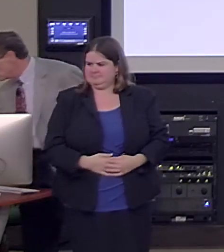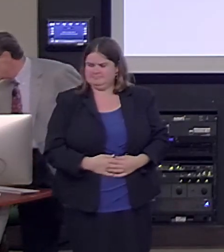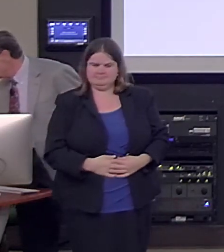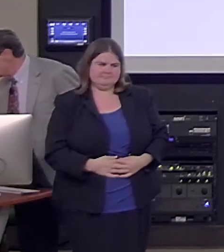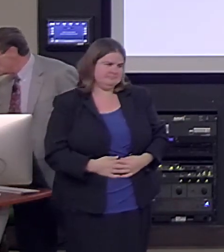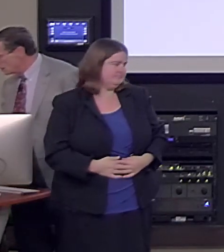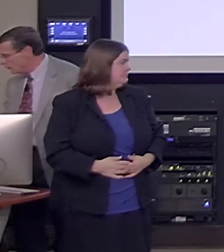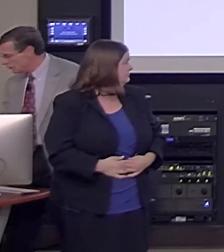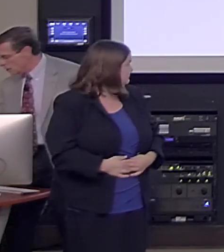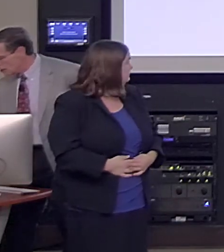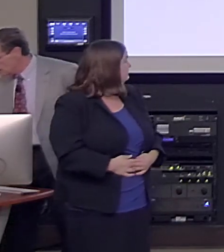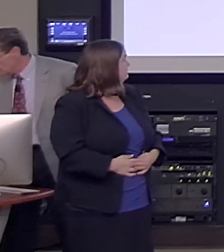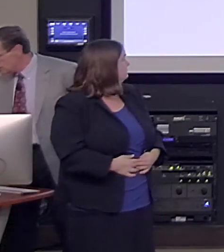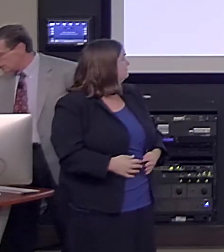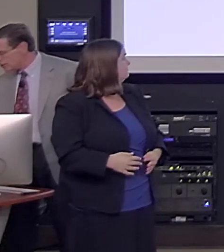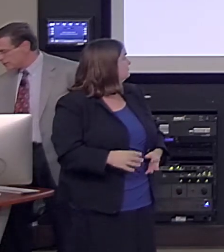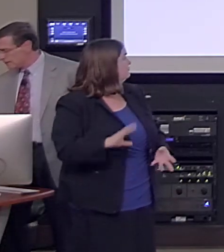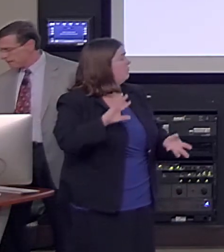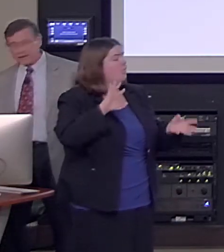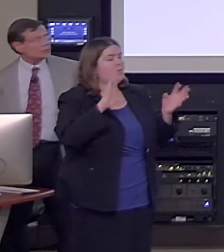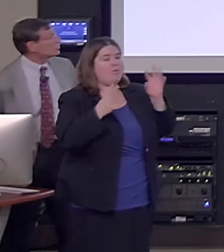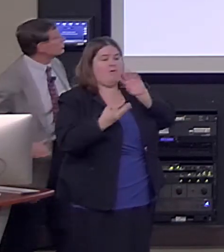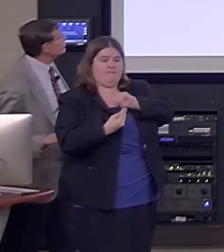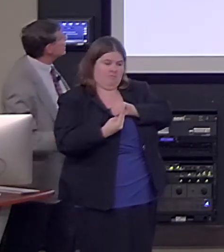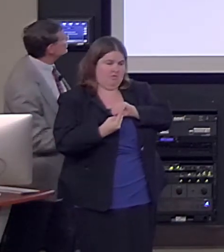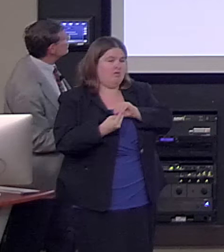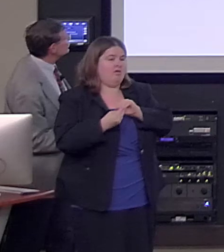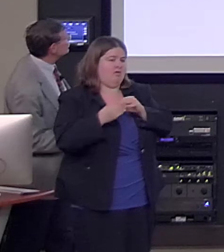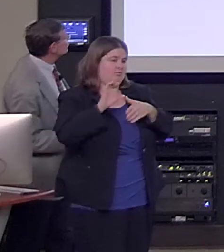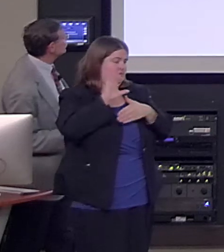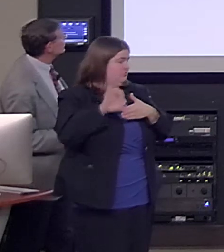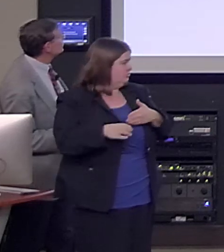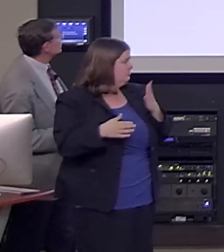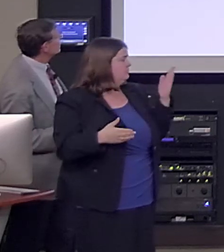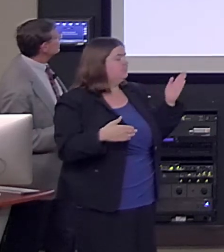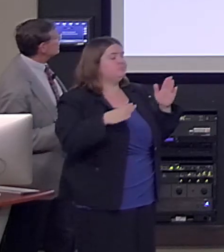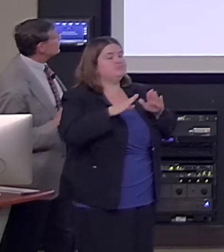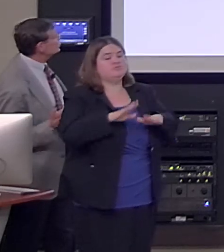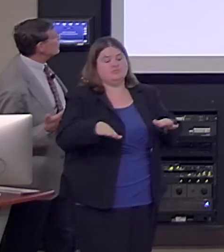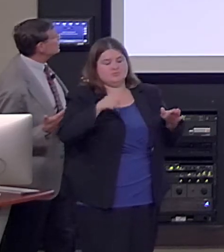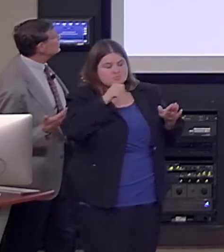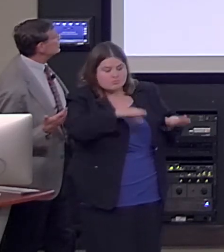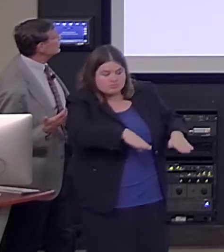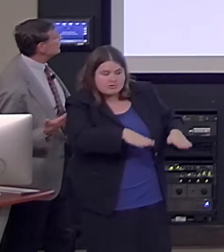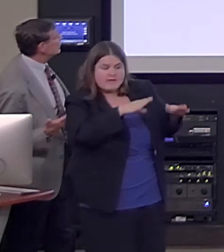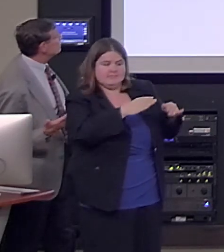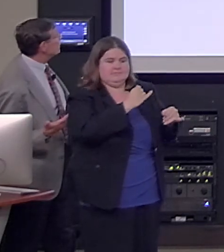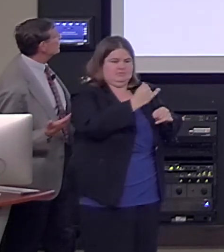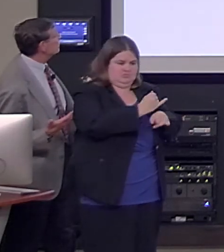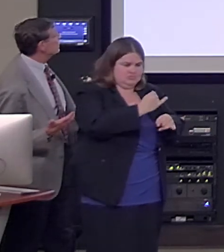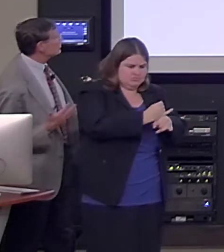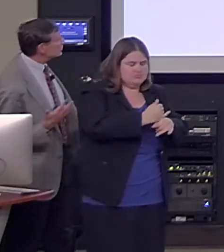So overall conclusions, children raised in institutions demonstrate significant impairment,